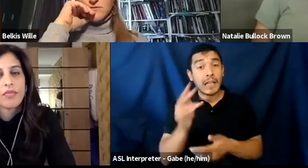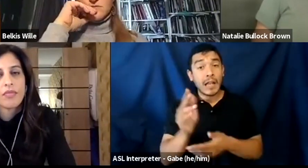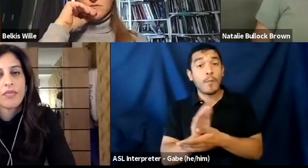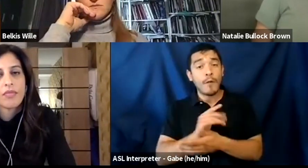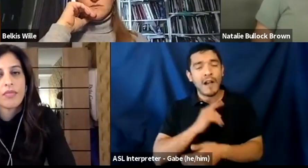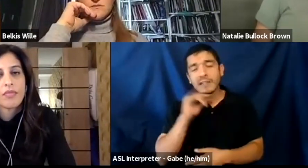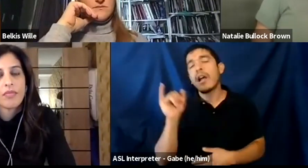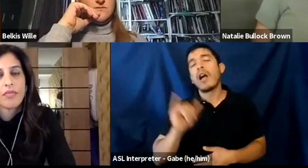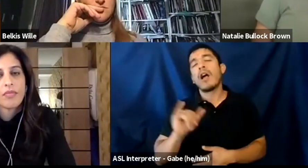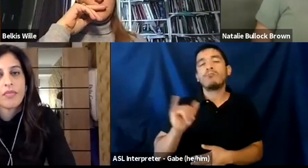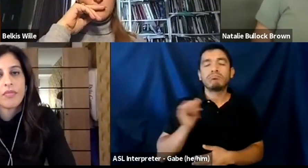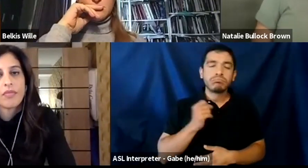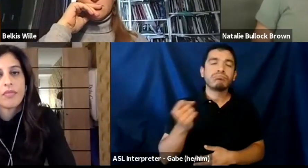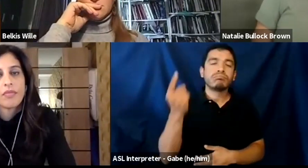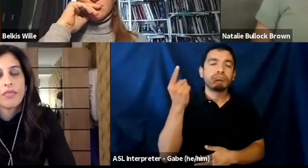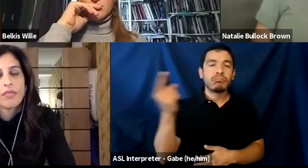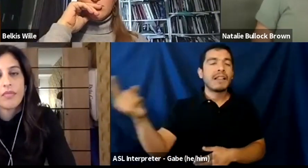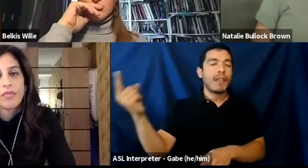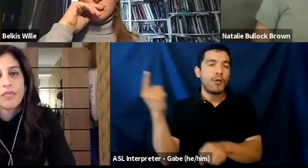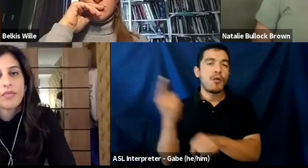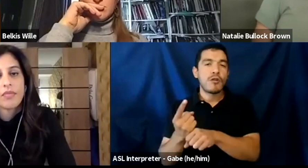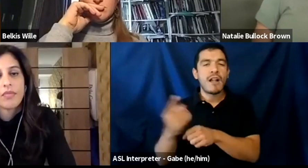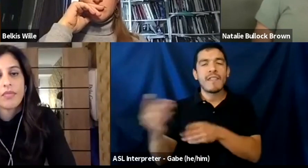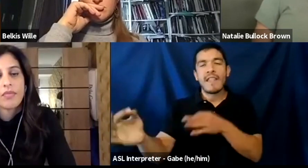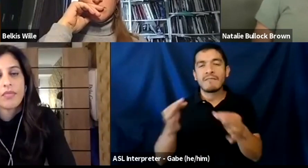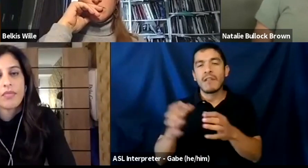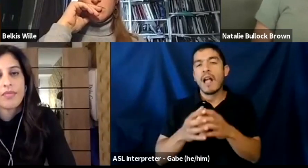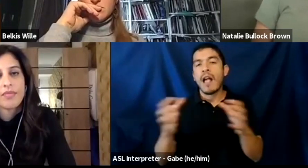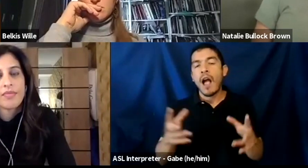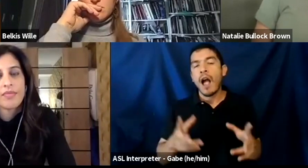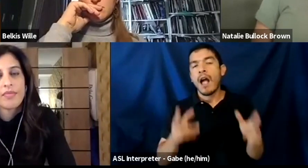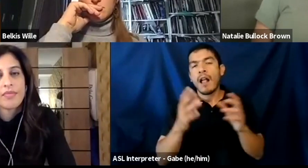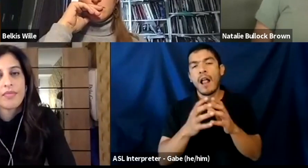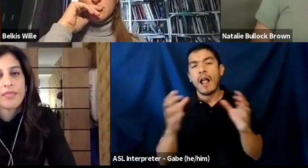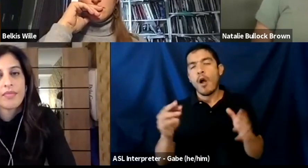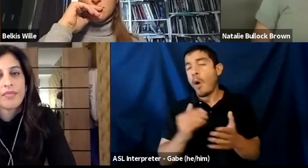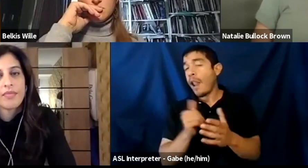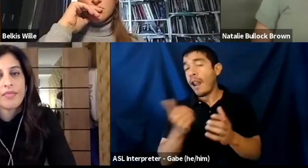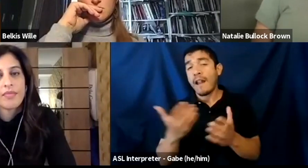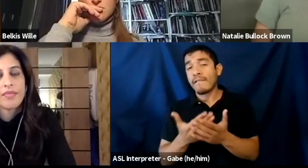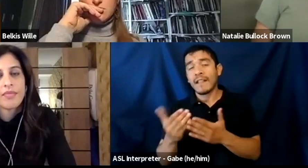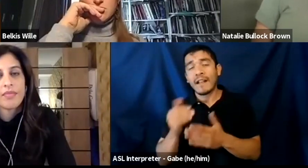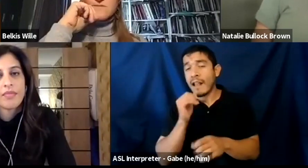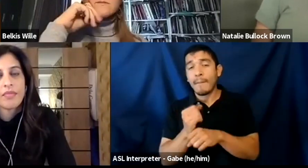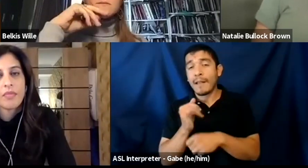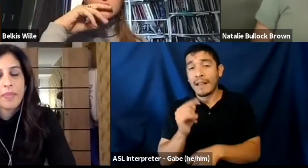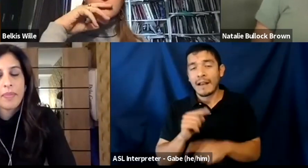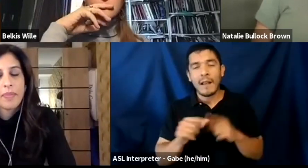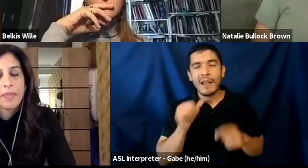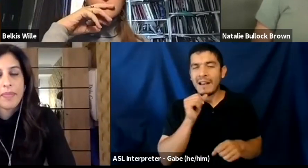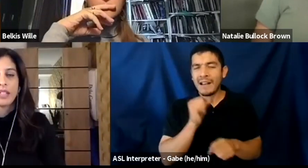Like, yeah, they were right. They cut out a lot or like a lot of things didn't make it. But it didn't make me feel any kind of way